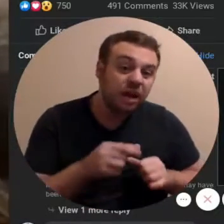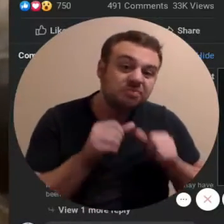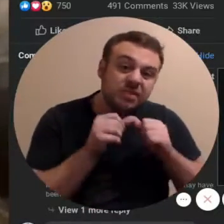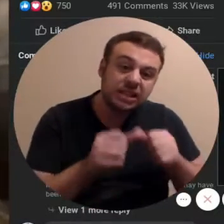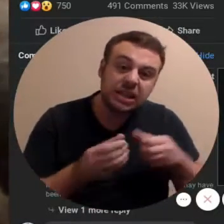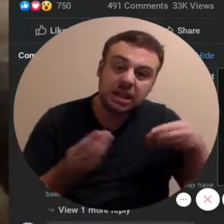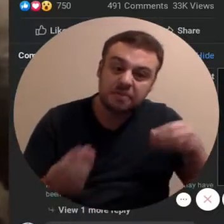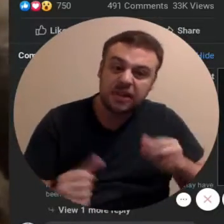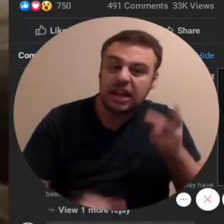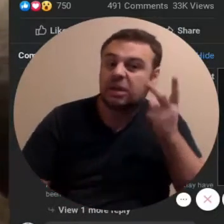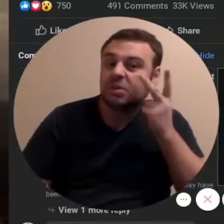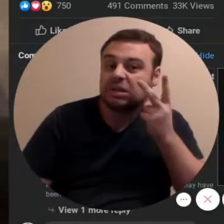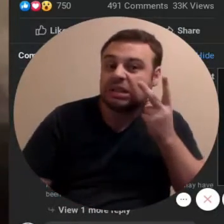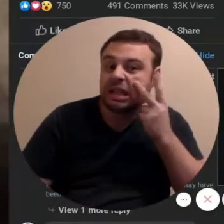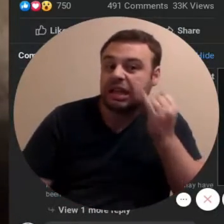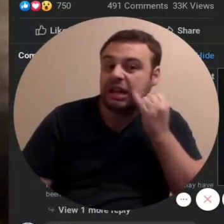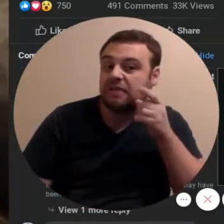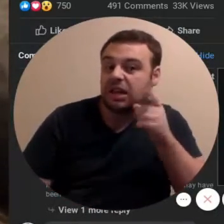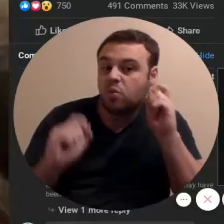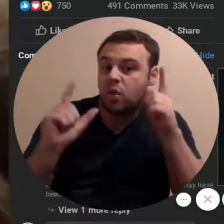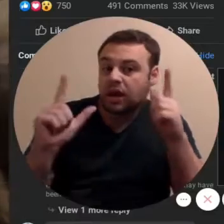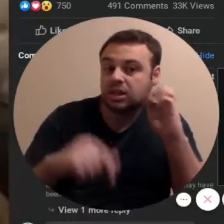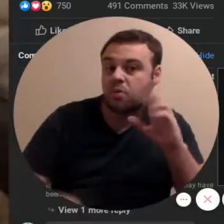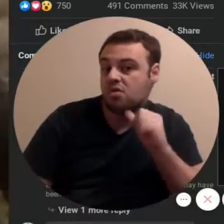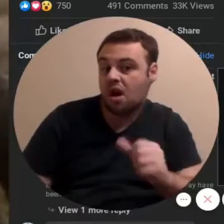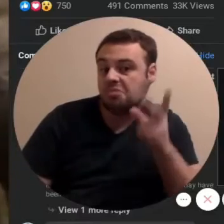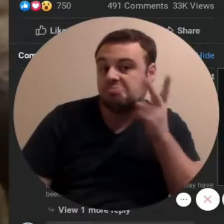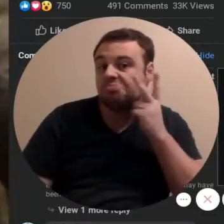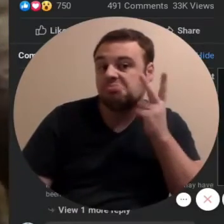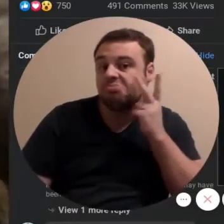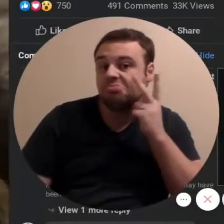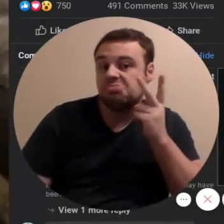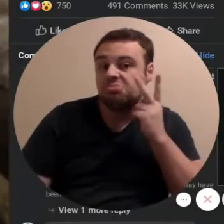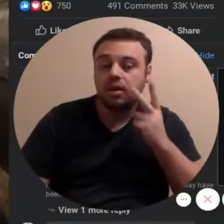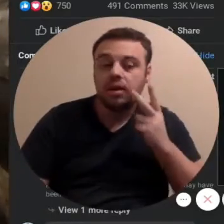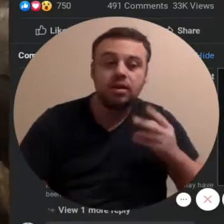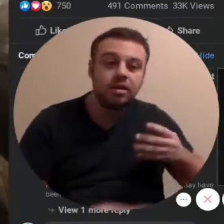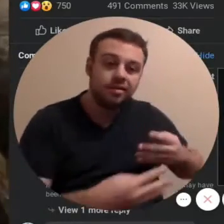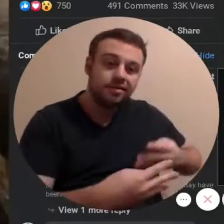Julie: Hi sweetheart. He's got a carrot in one of his hands. Erica: Okay, the questions are coming in.